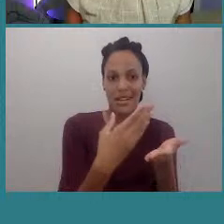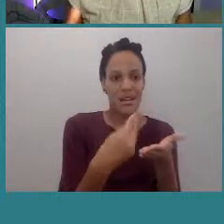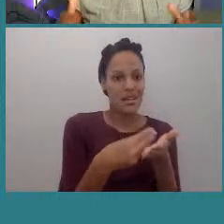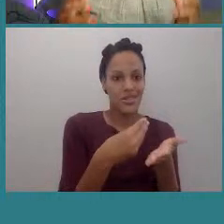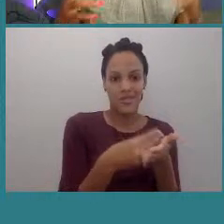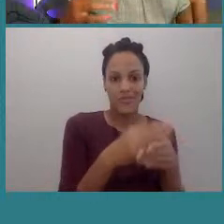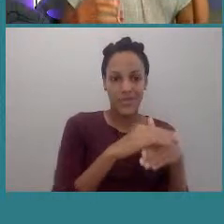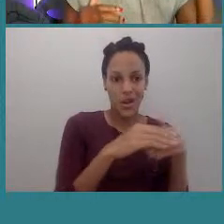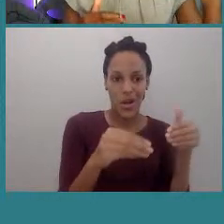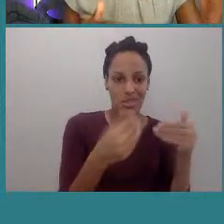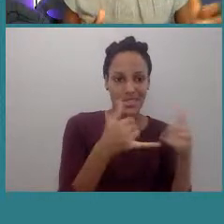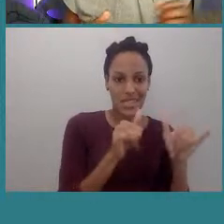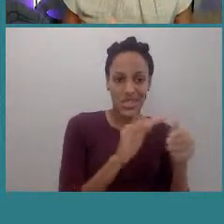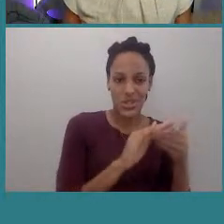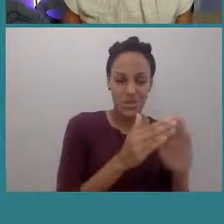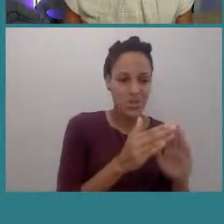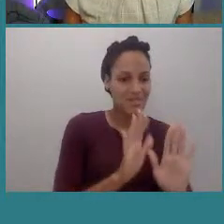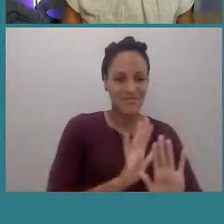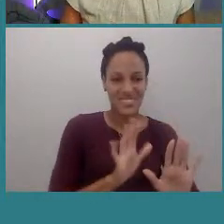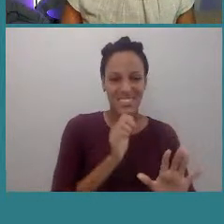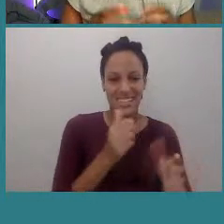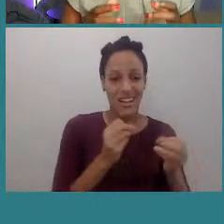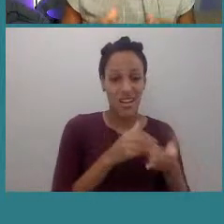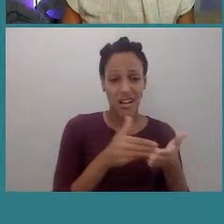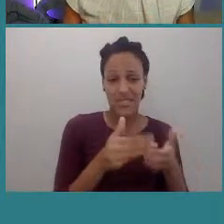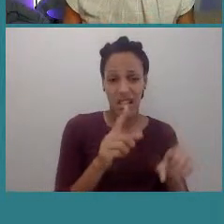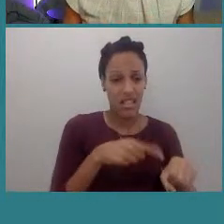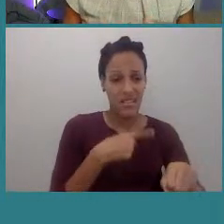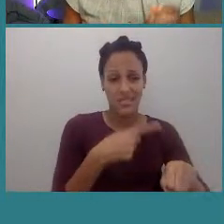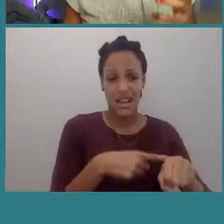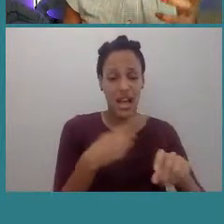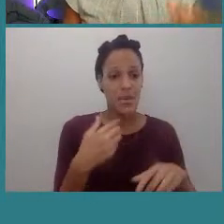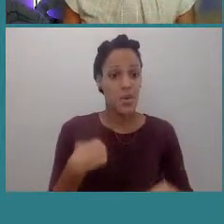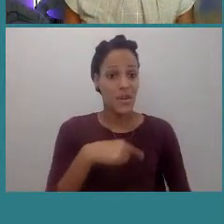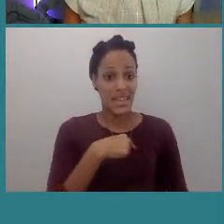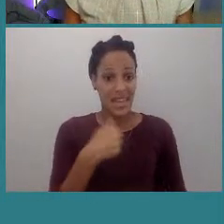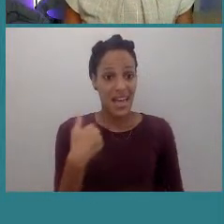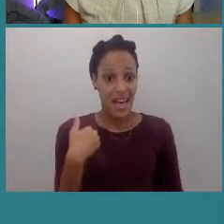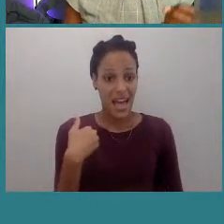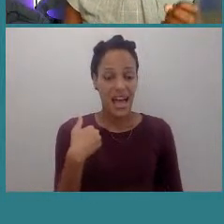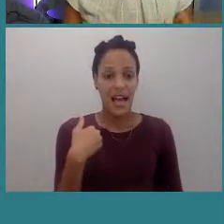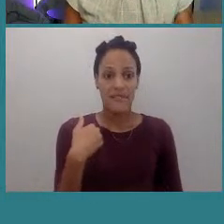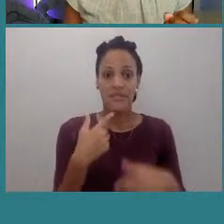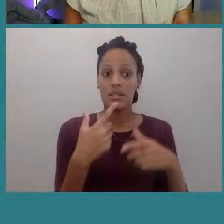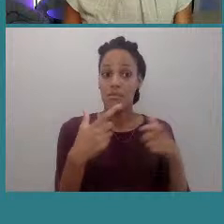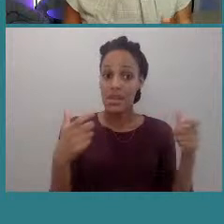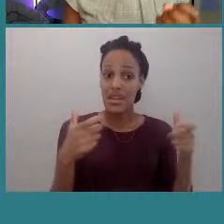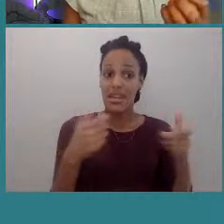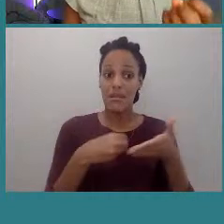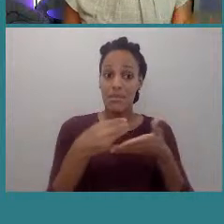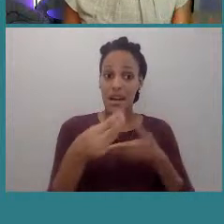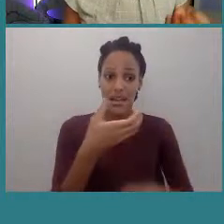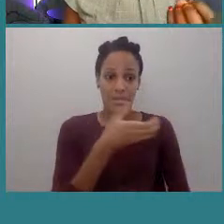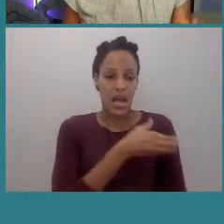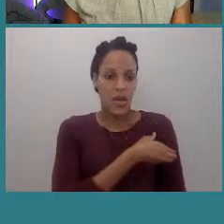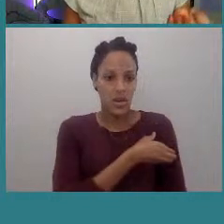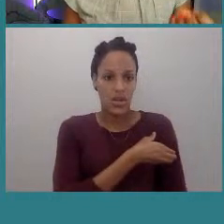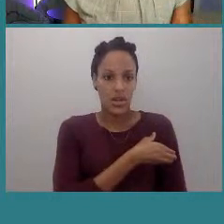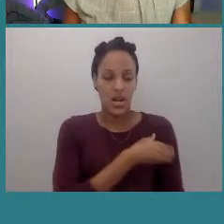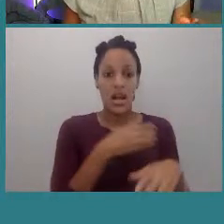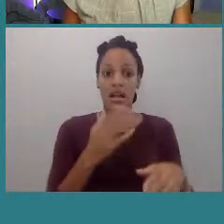that we do have a significant buying power which is our ability to spend money which